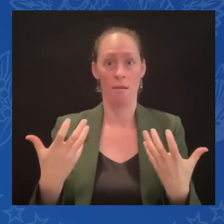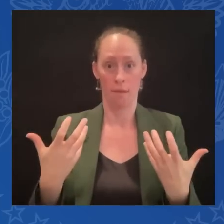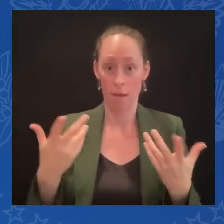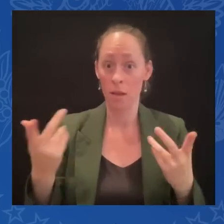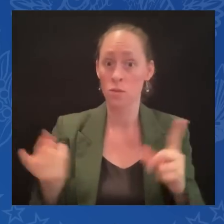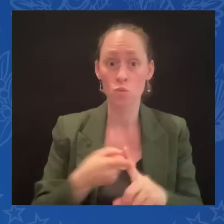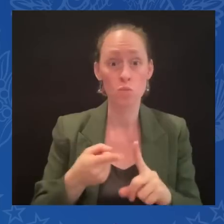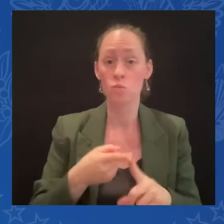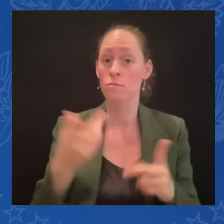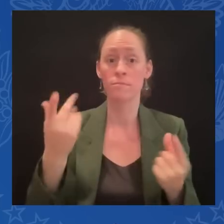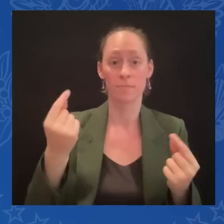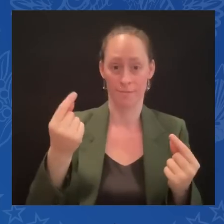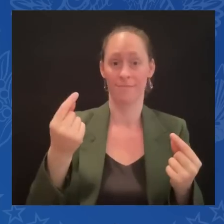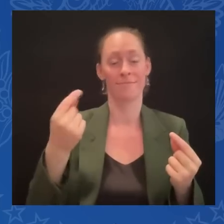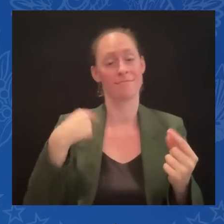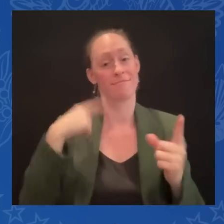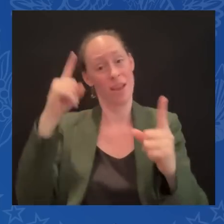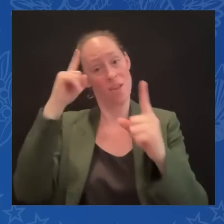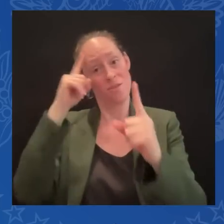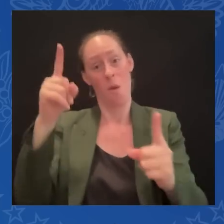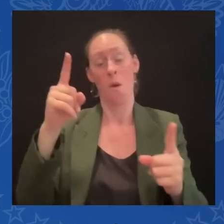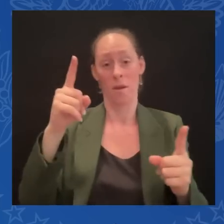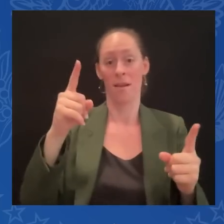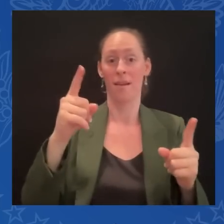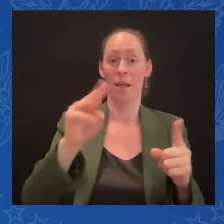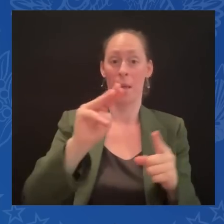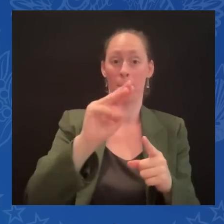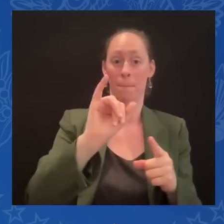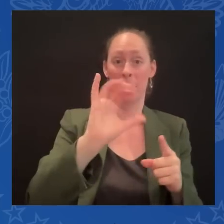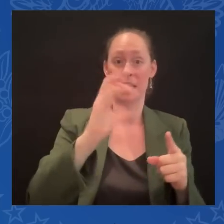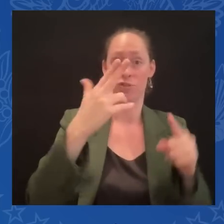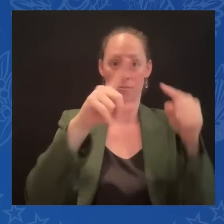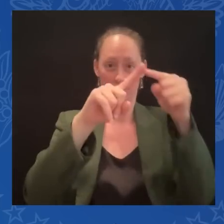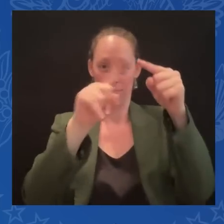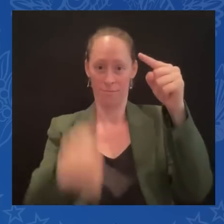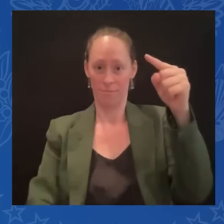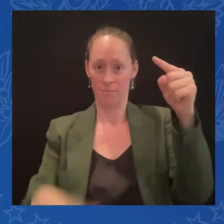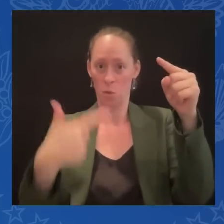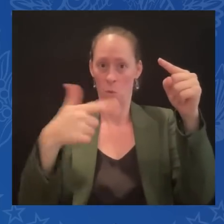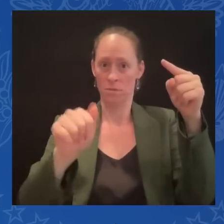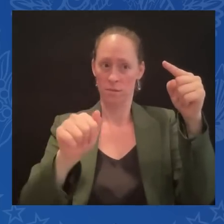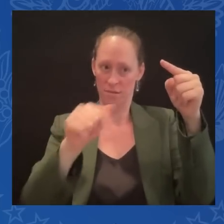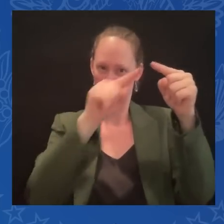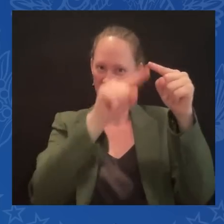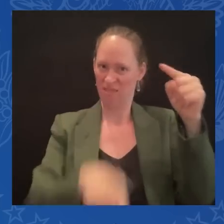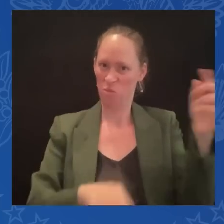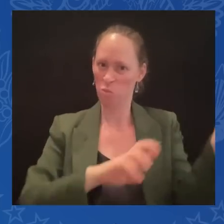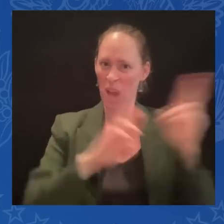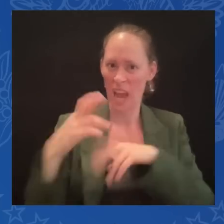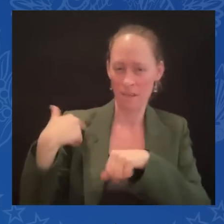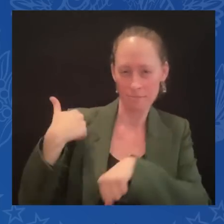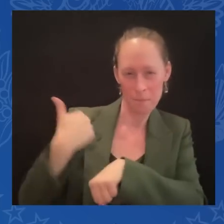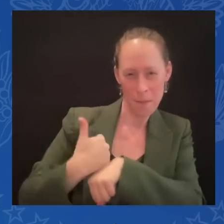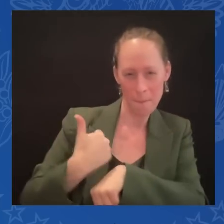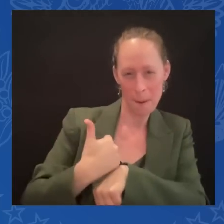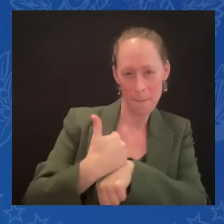Albemarle is investing $1.5 billion to process lithium for electric vehicle batteries.